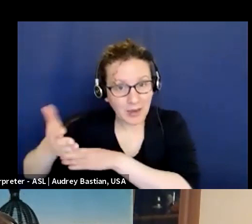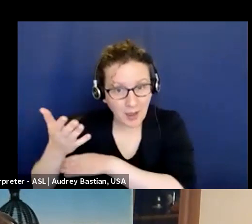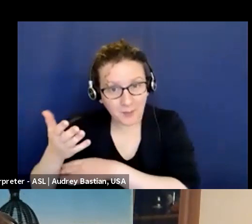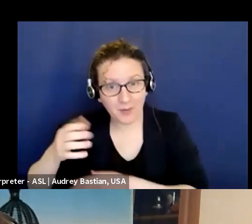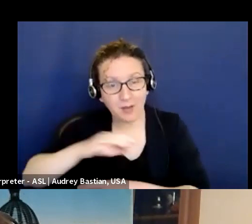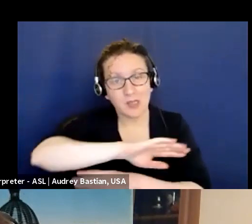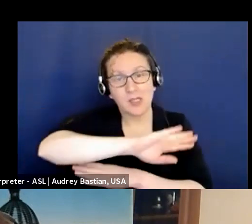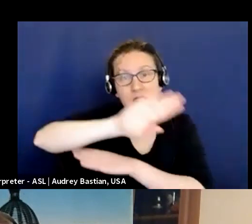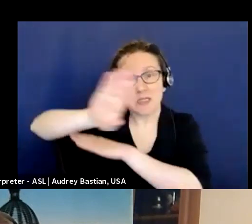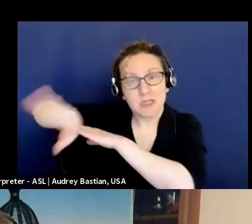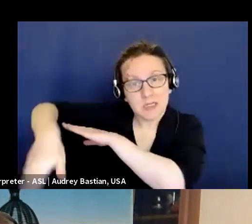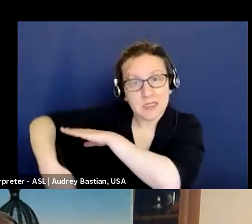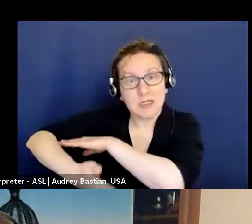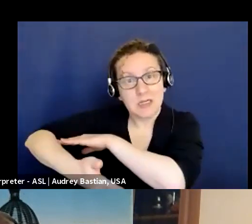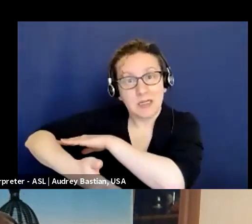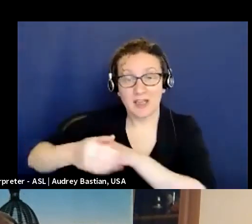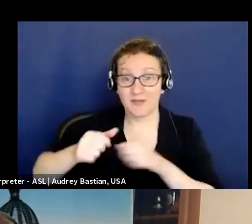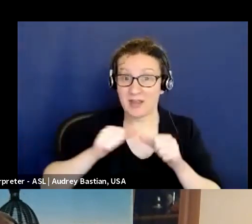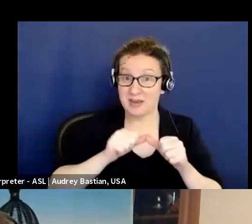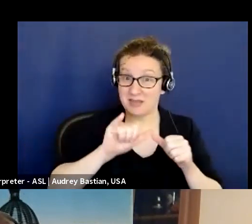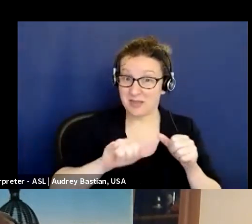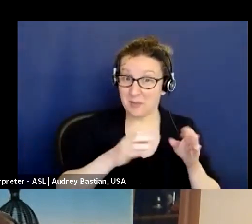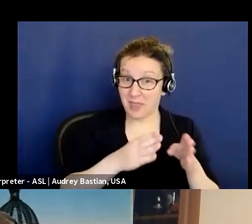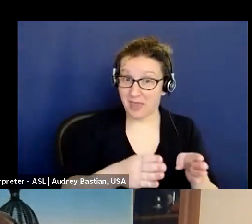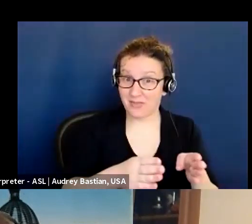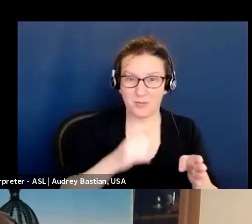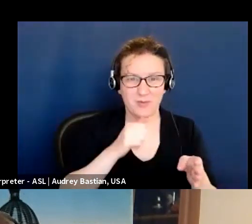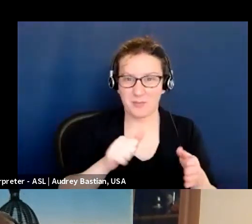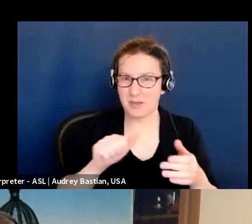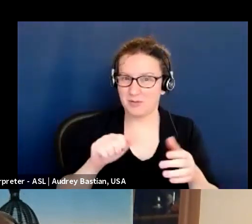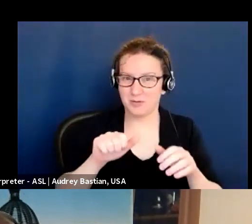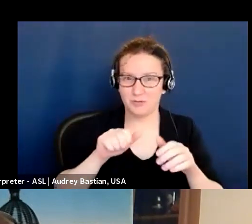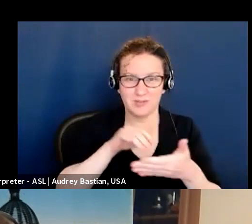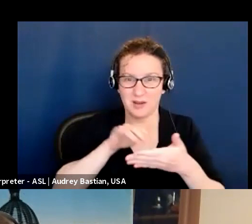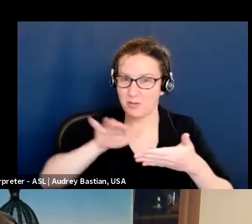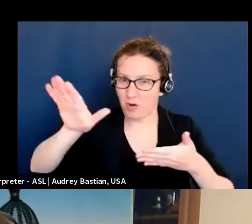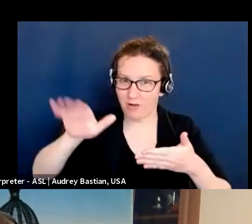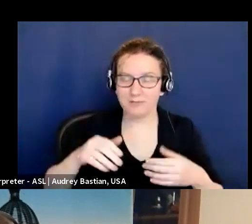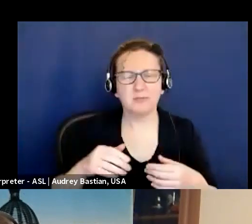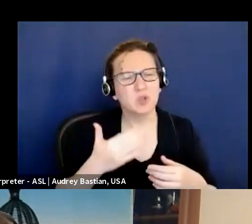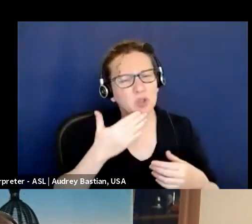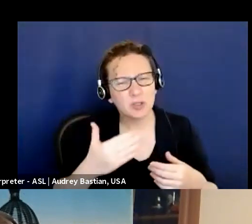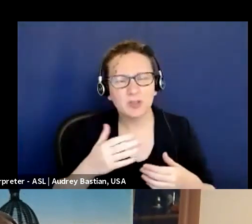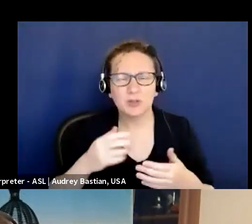So great that you were able to find that opportunity for after you finished.